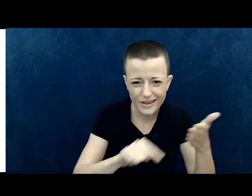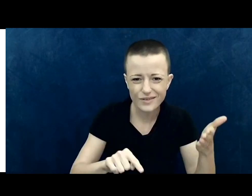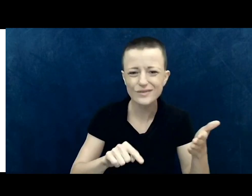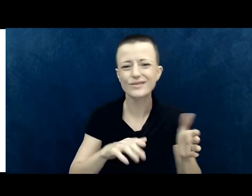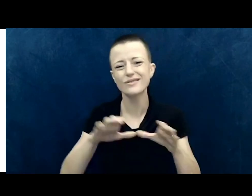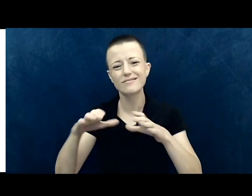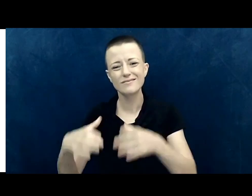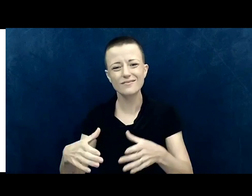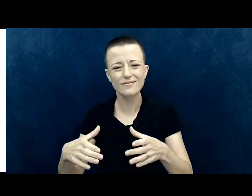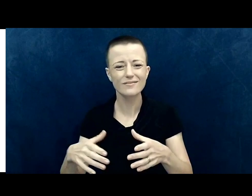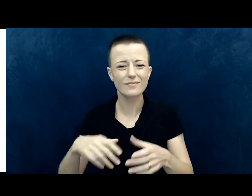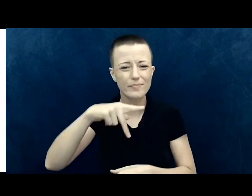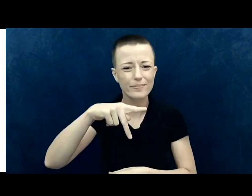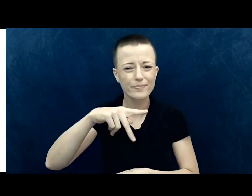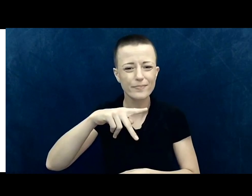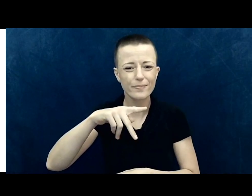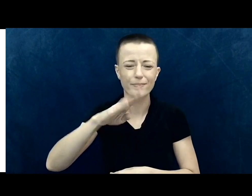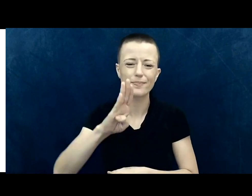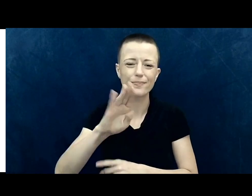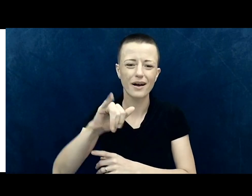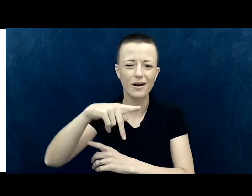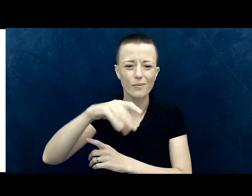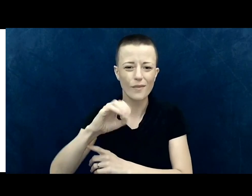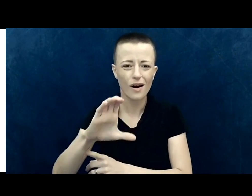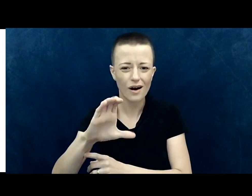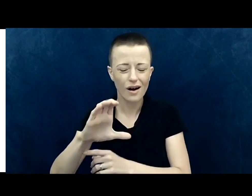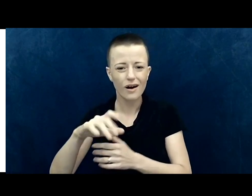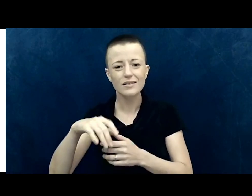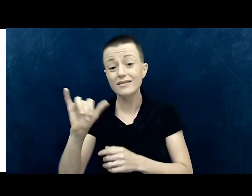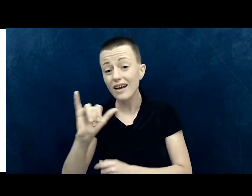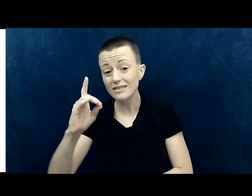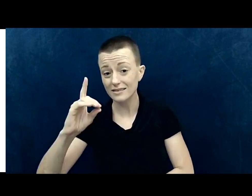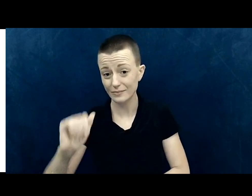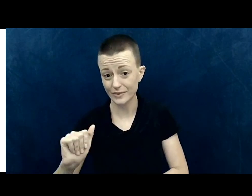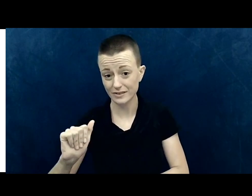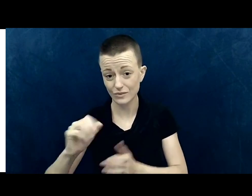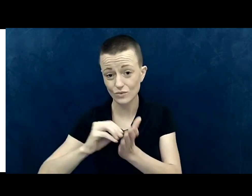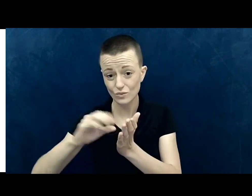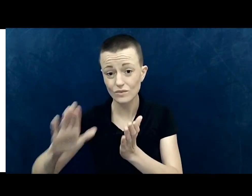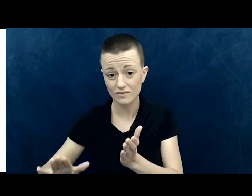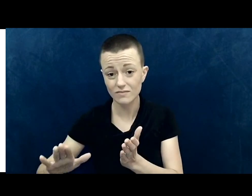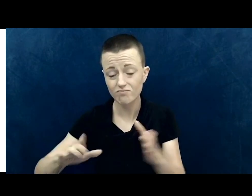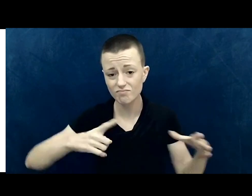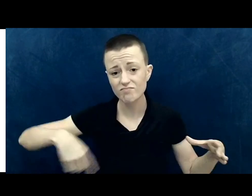newcomer, racialized or Indigenous communities, and for those students with disabilities.